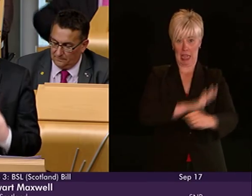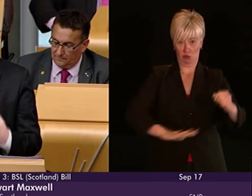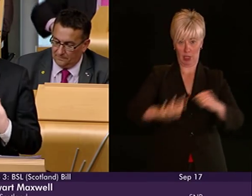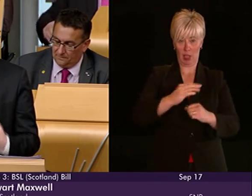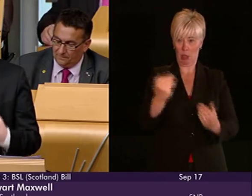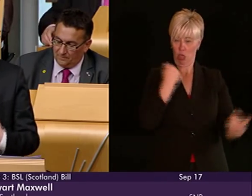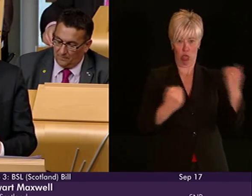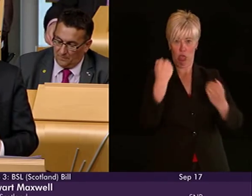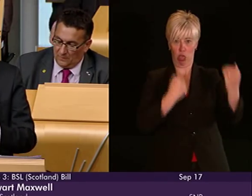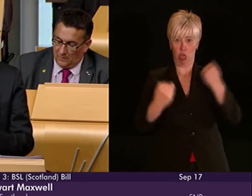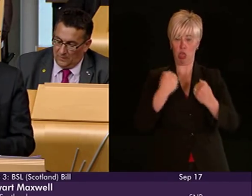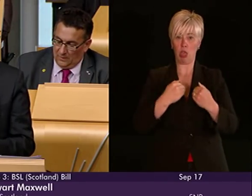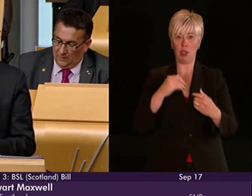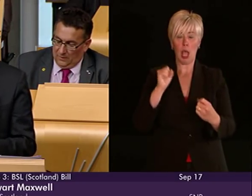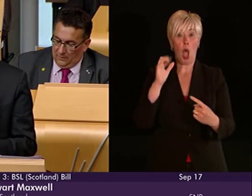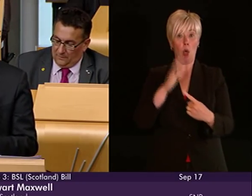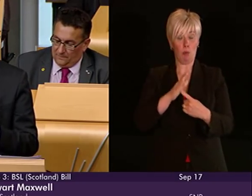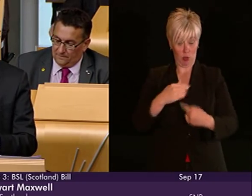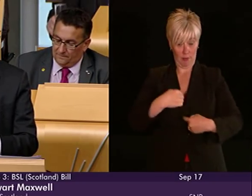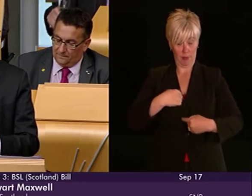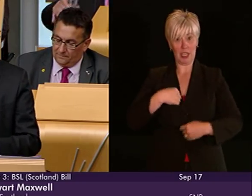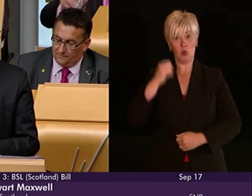tremendously important part of the process of helping my understanding of the need for